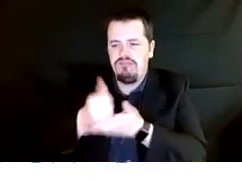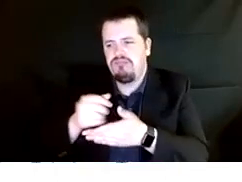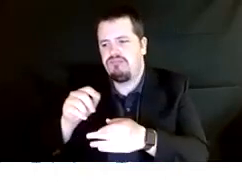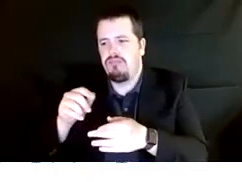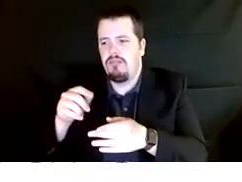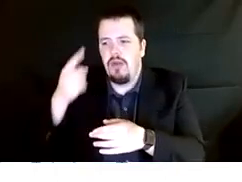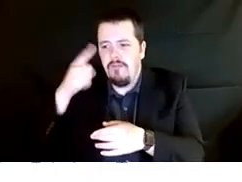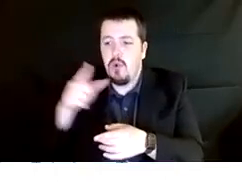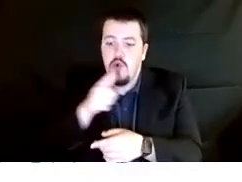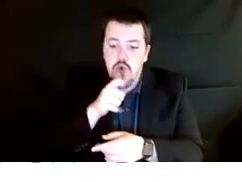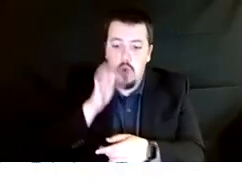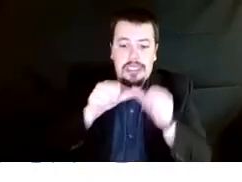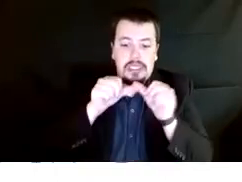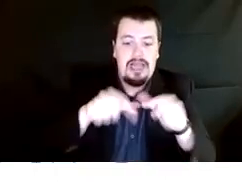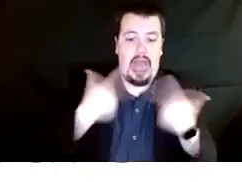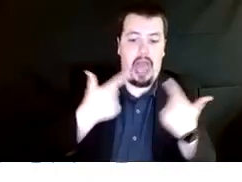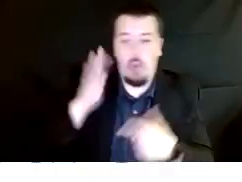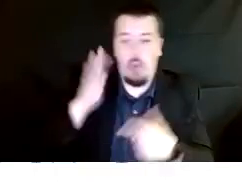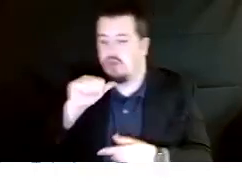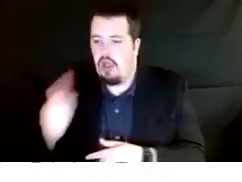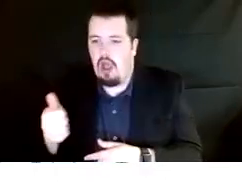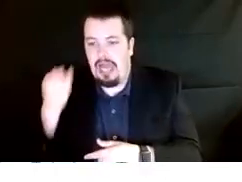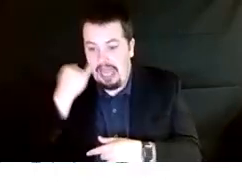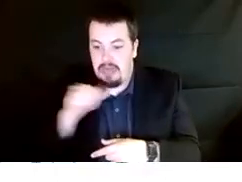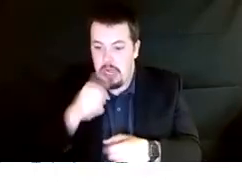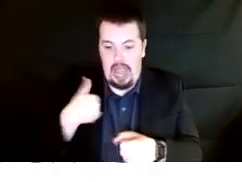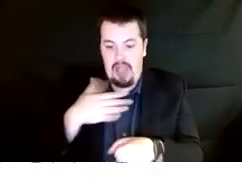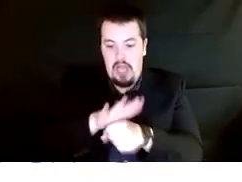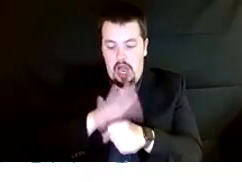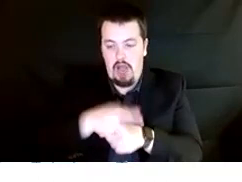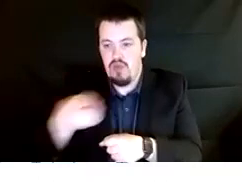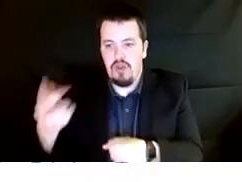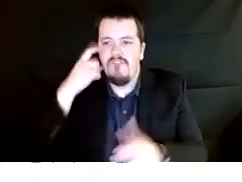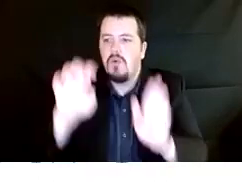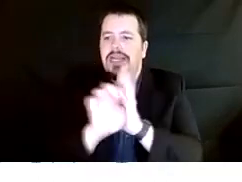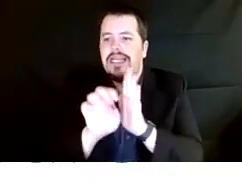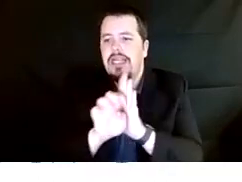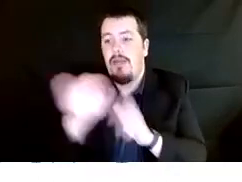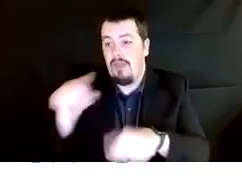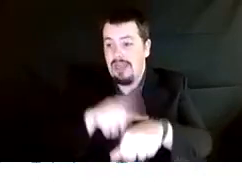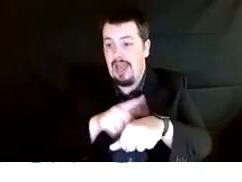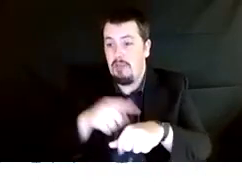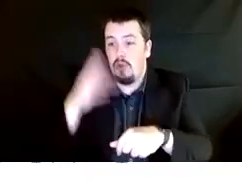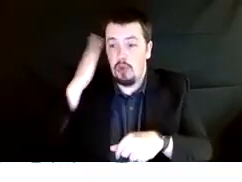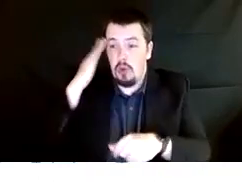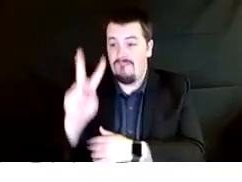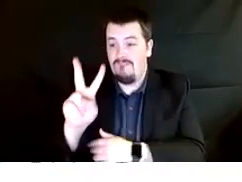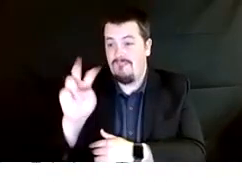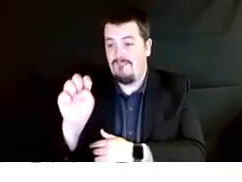survive and who may not when you have a shortage... for example at the time ventilators were one of